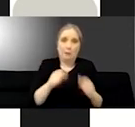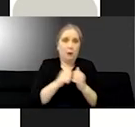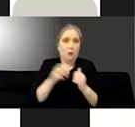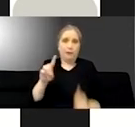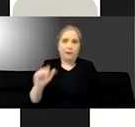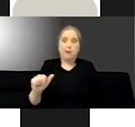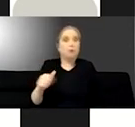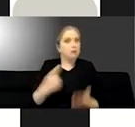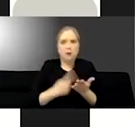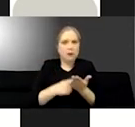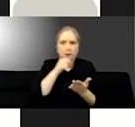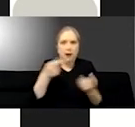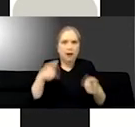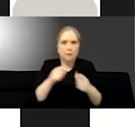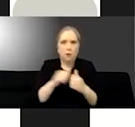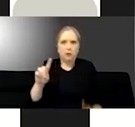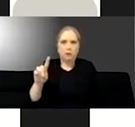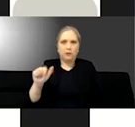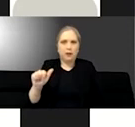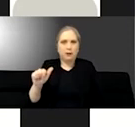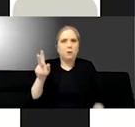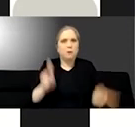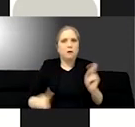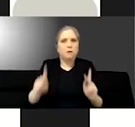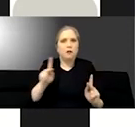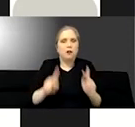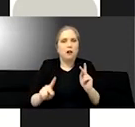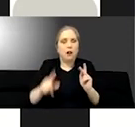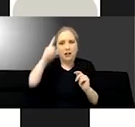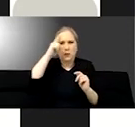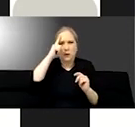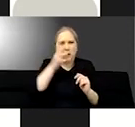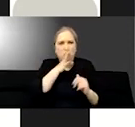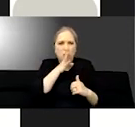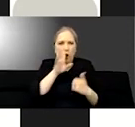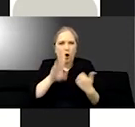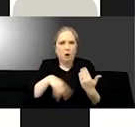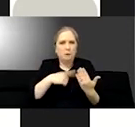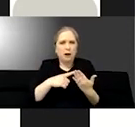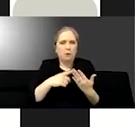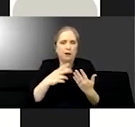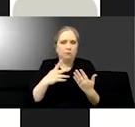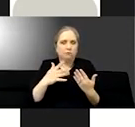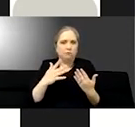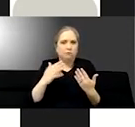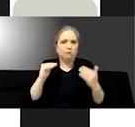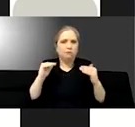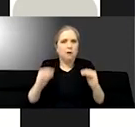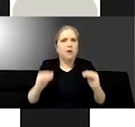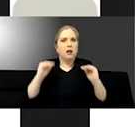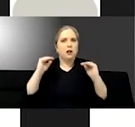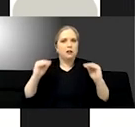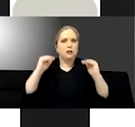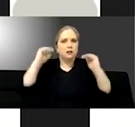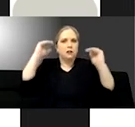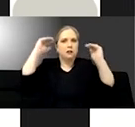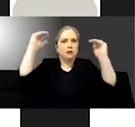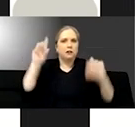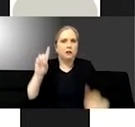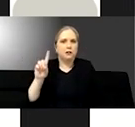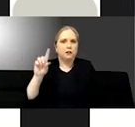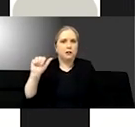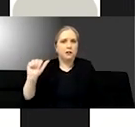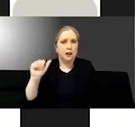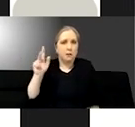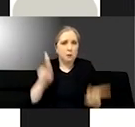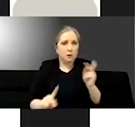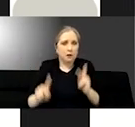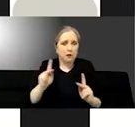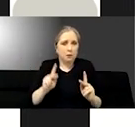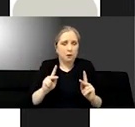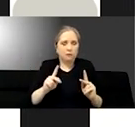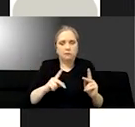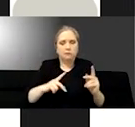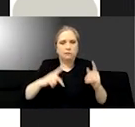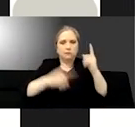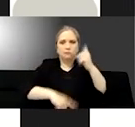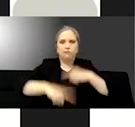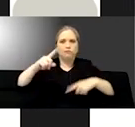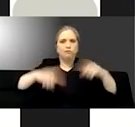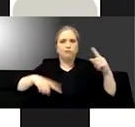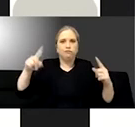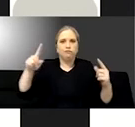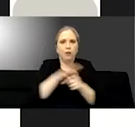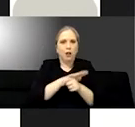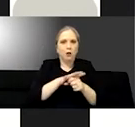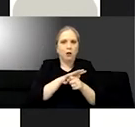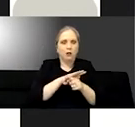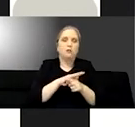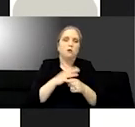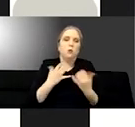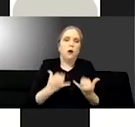So I think when we talk about advancing disabled people in various areas, and now we're talking about employment, I think we need to be a part of the discussion that's not just focusing on disabled people and work.